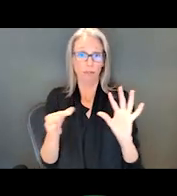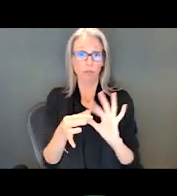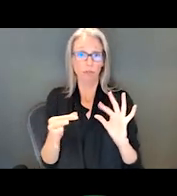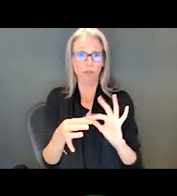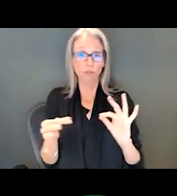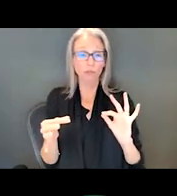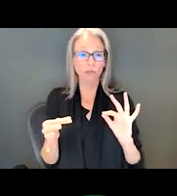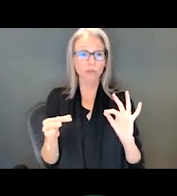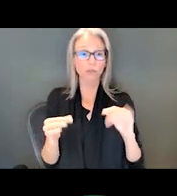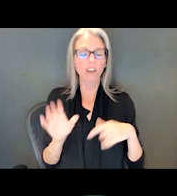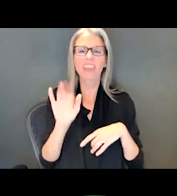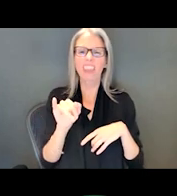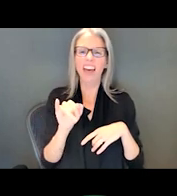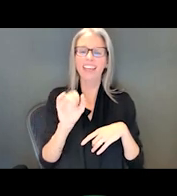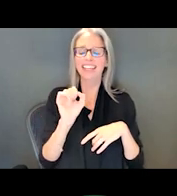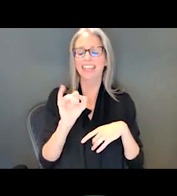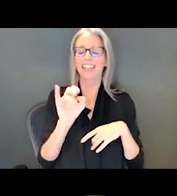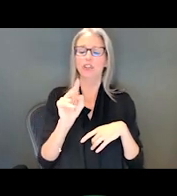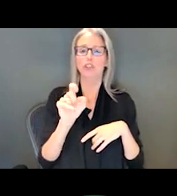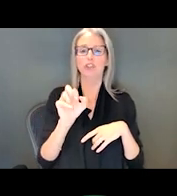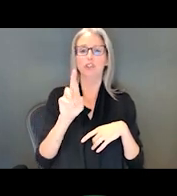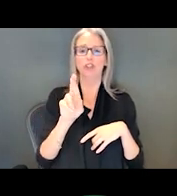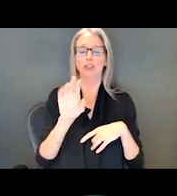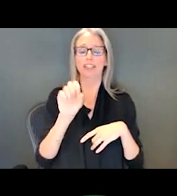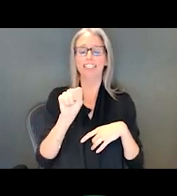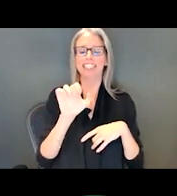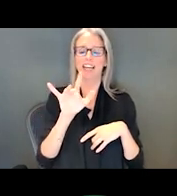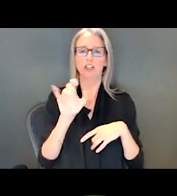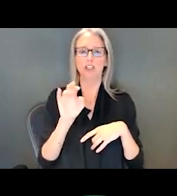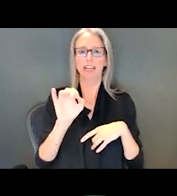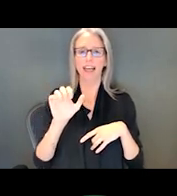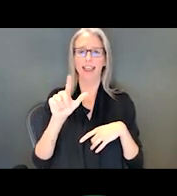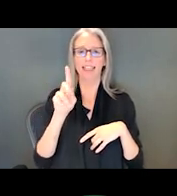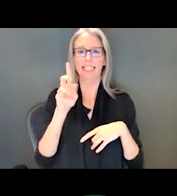mentioned this that it's not just you know, the experience of someone who uses a wheelchair,